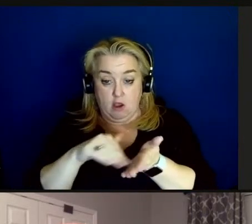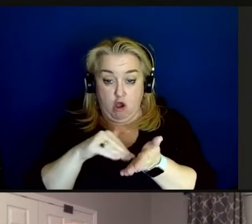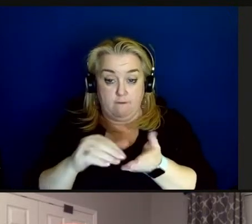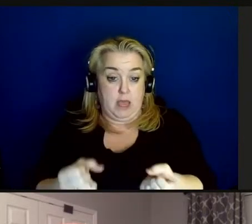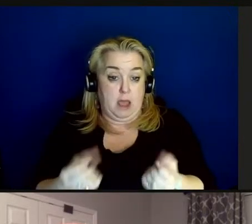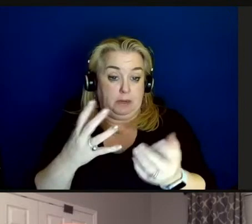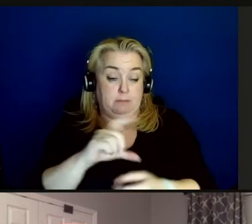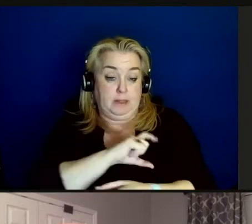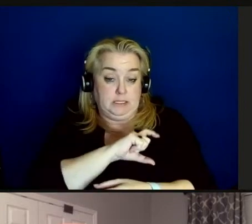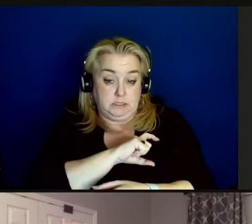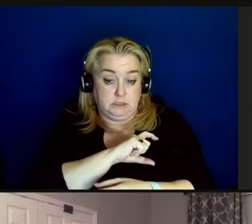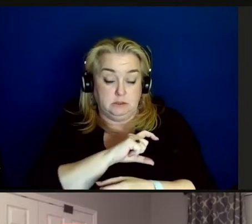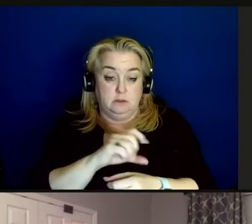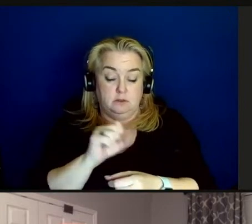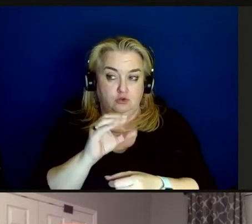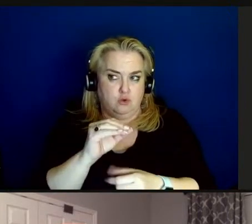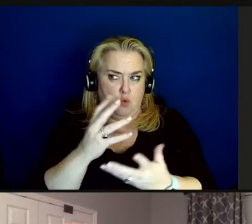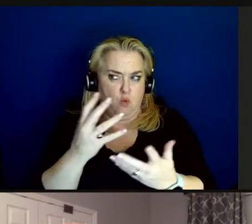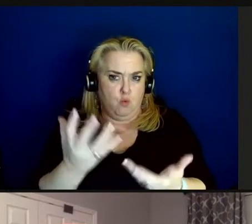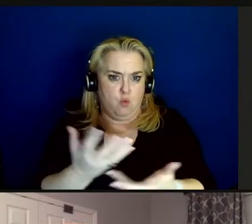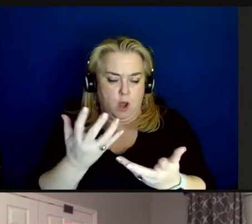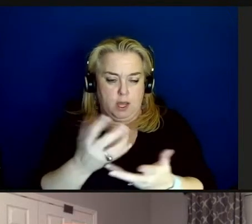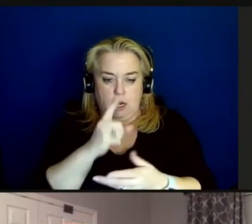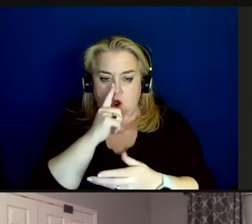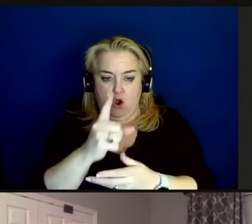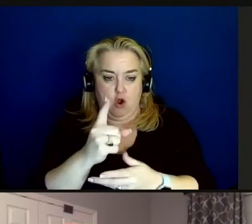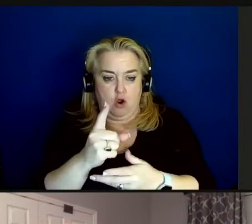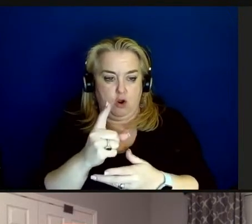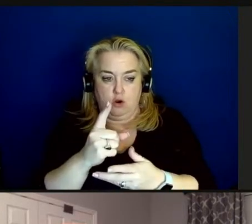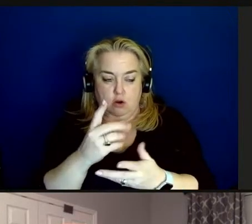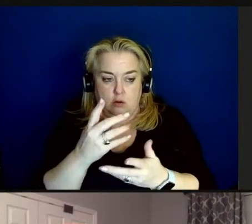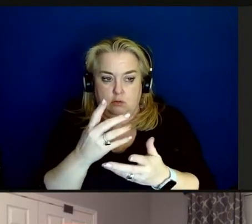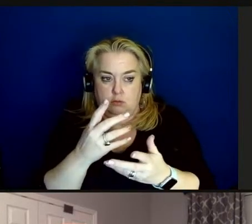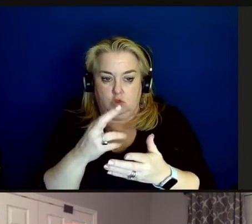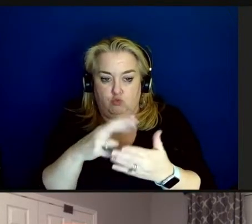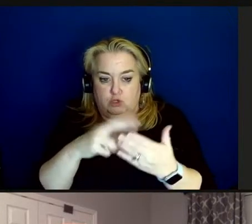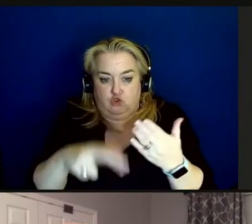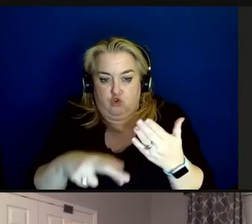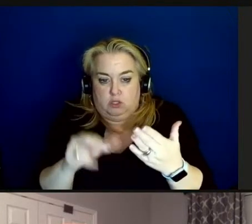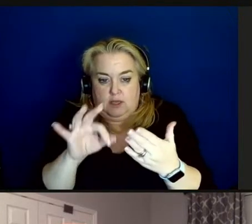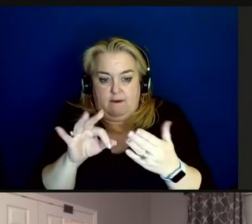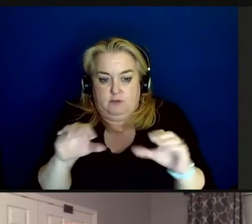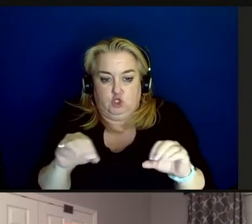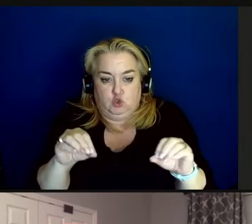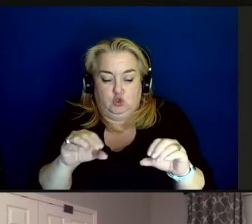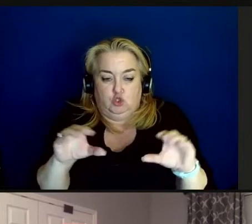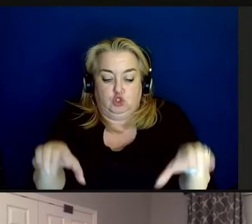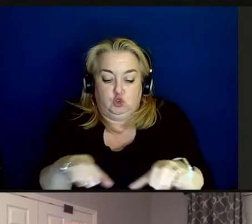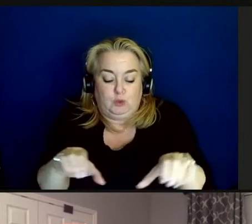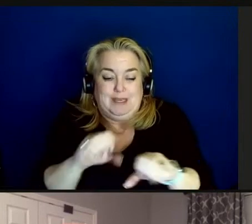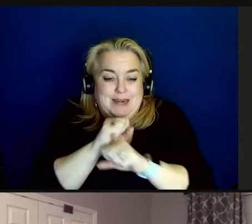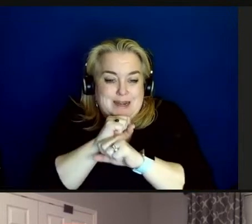ARE WE CLOSING A FIRE STATION OR TWO OR THREE? ARE WE LAYING OFF?